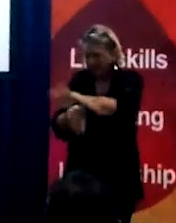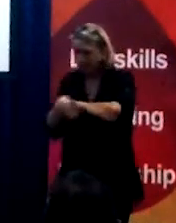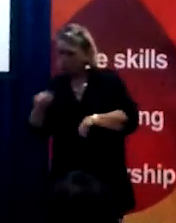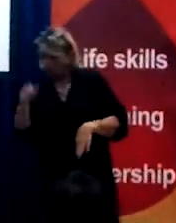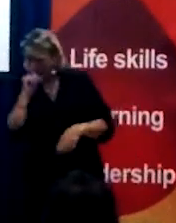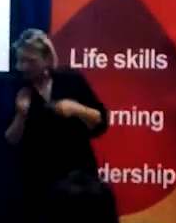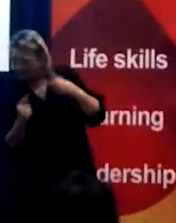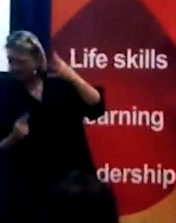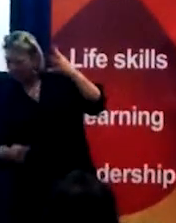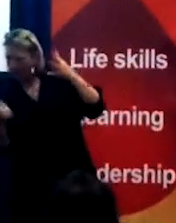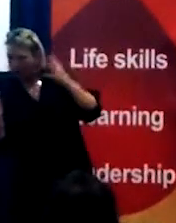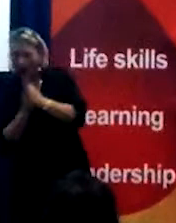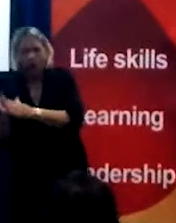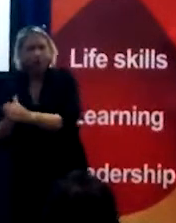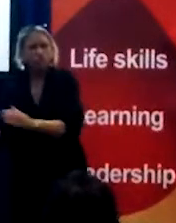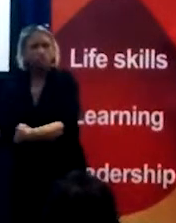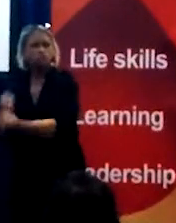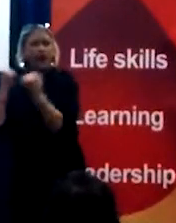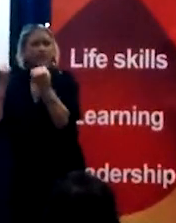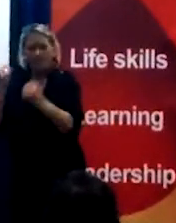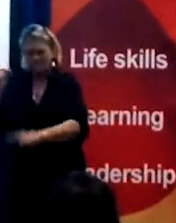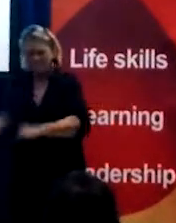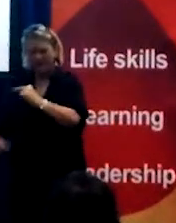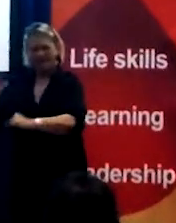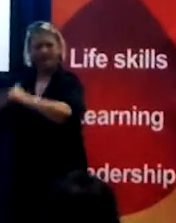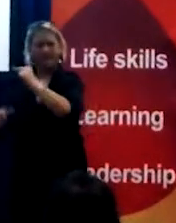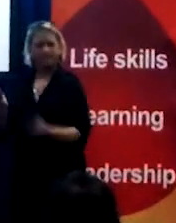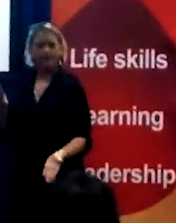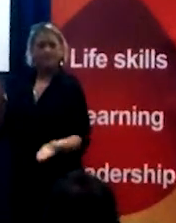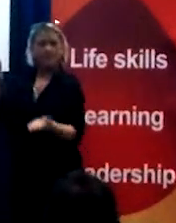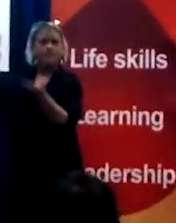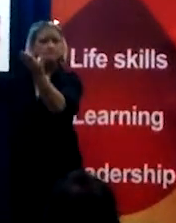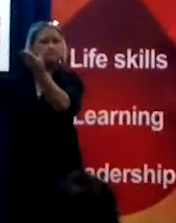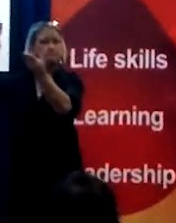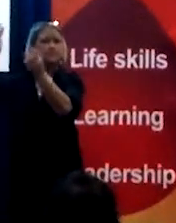They know how to use the children’s strengths to build the individual child up and help them shine.